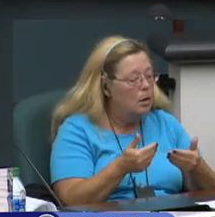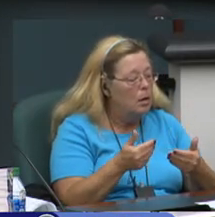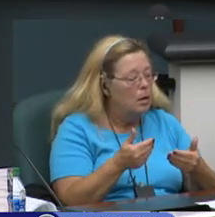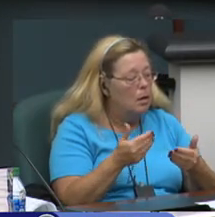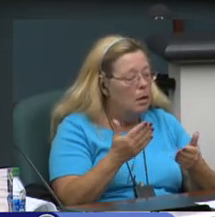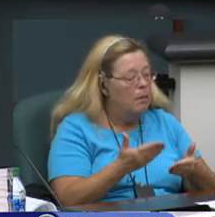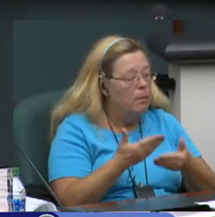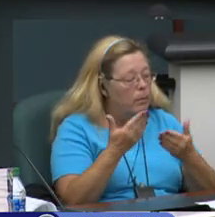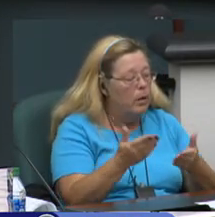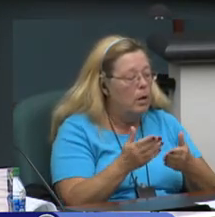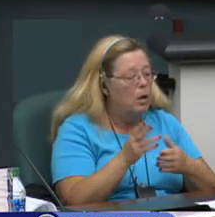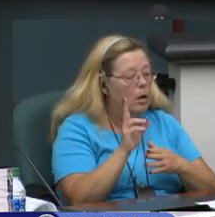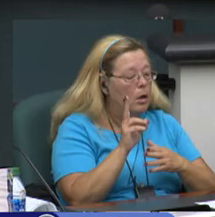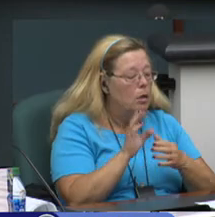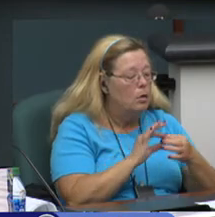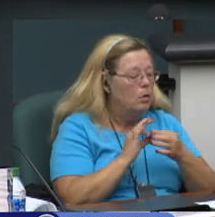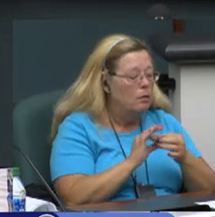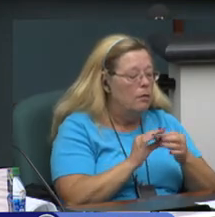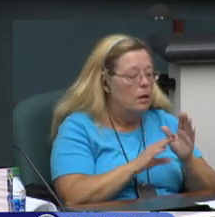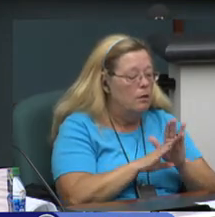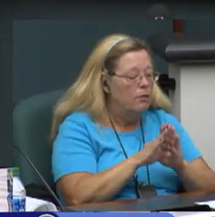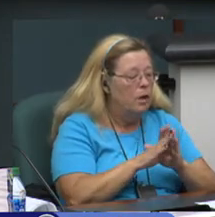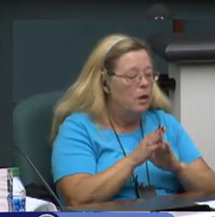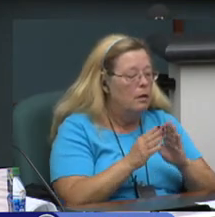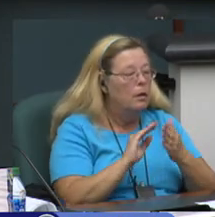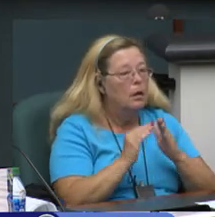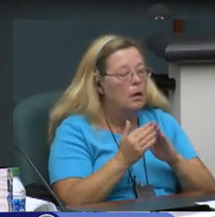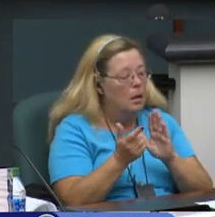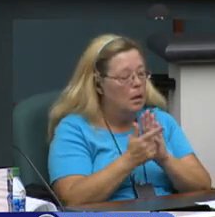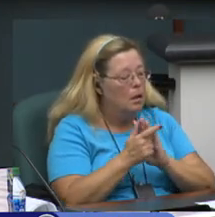unified development ordinance chapters 4 which is the development standards and